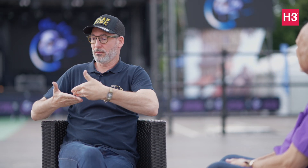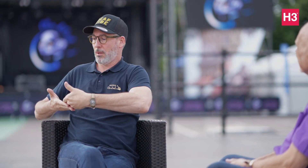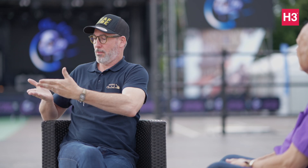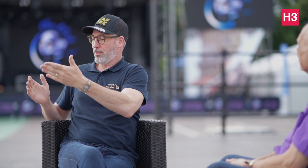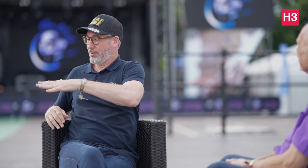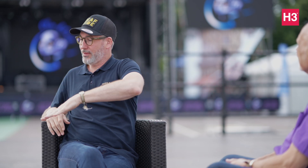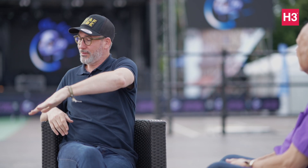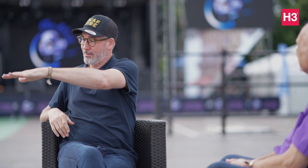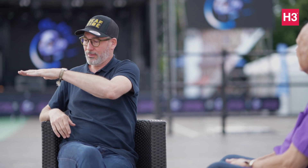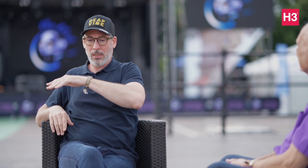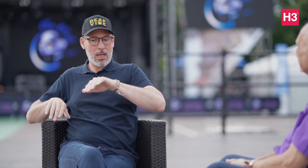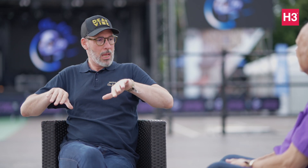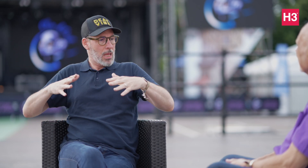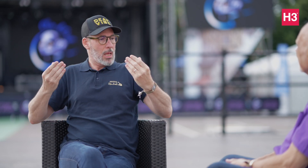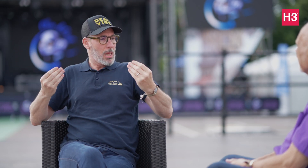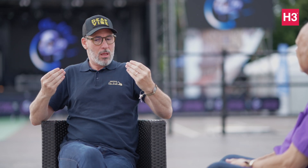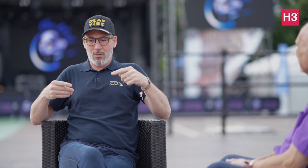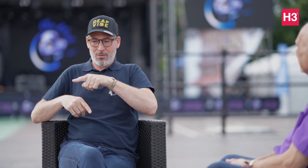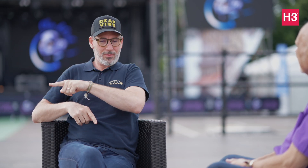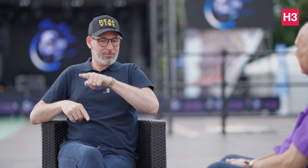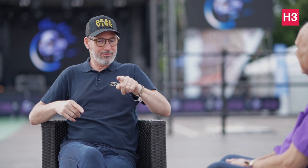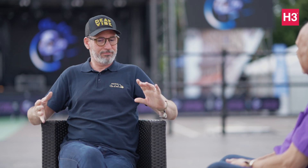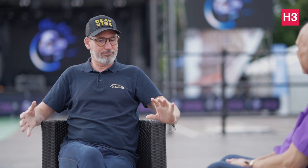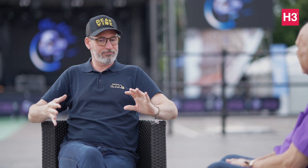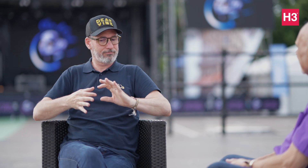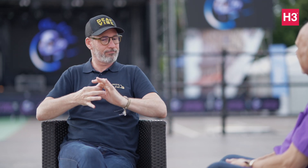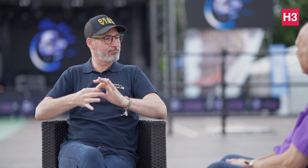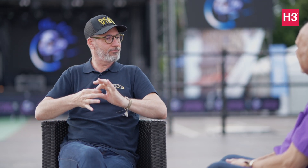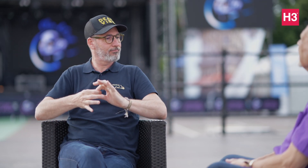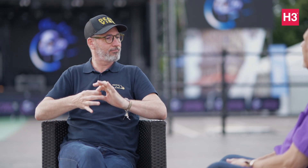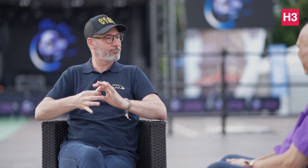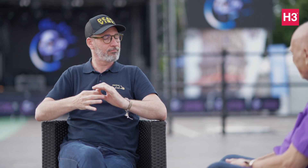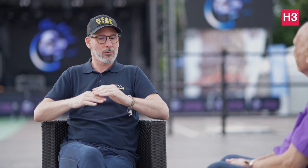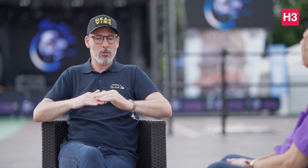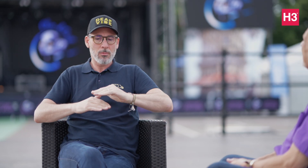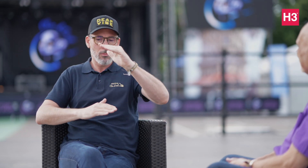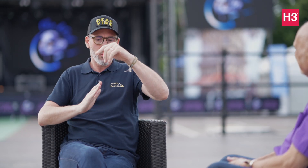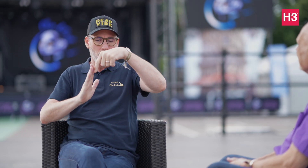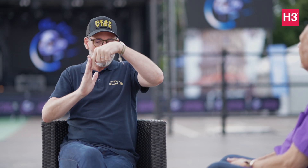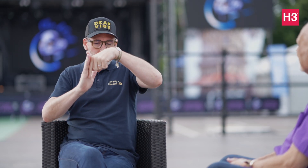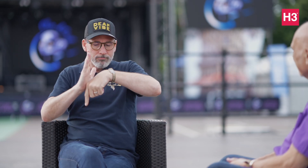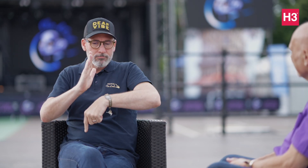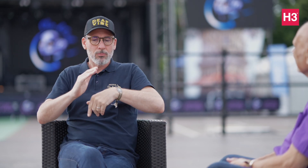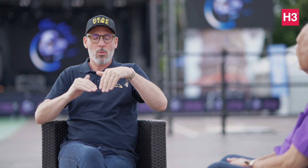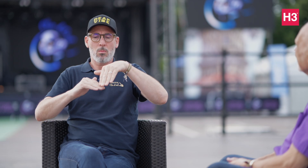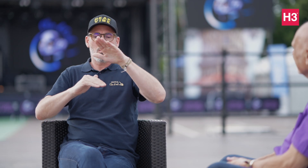As for the wink sign — how did I come up with it?